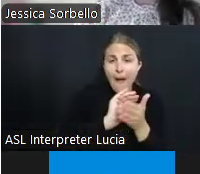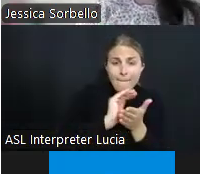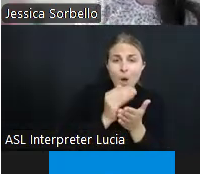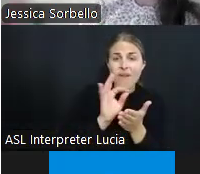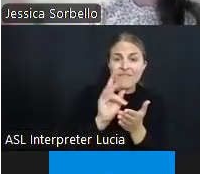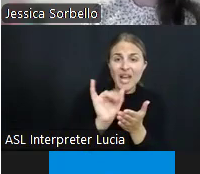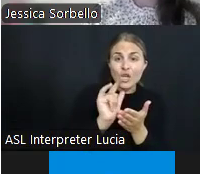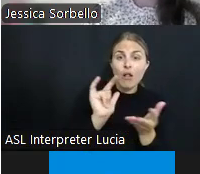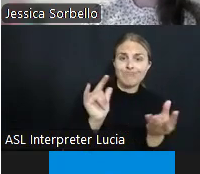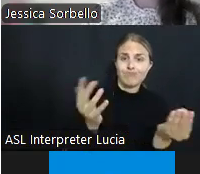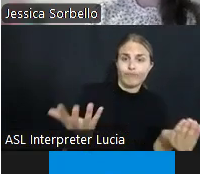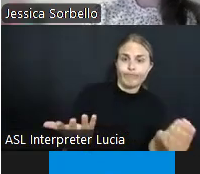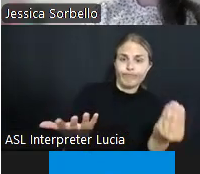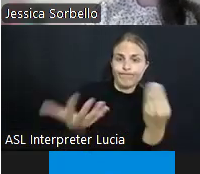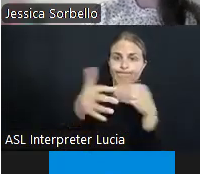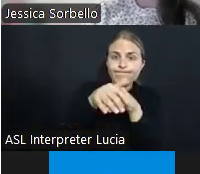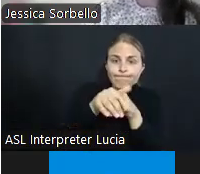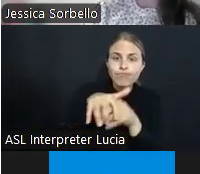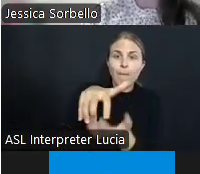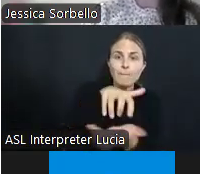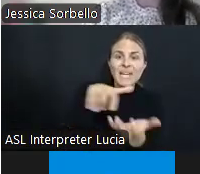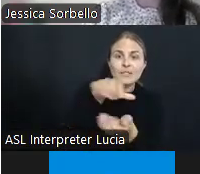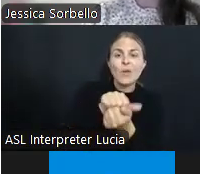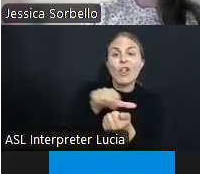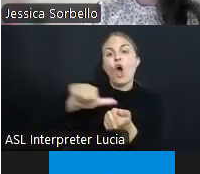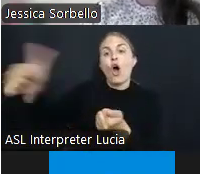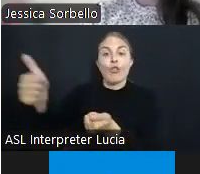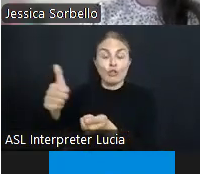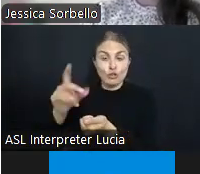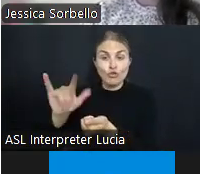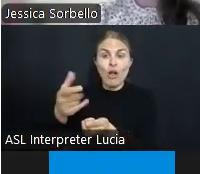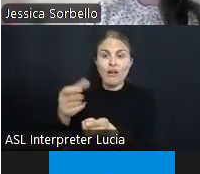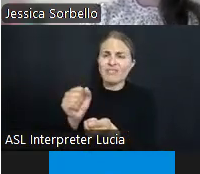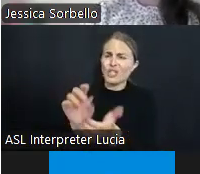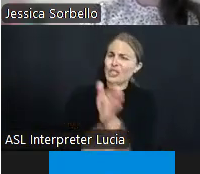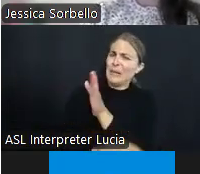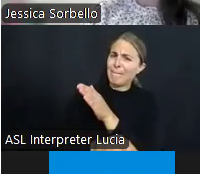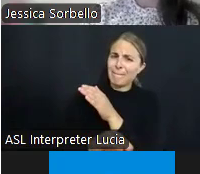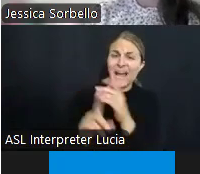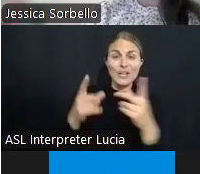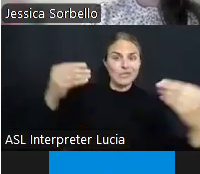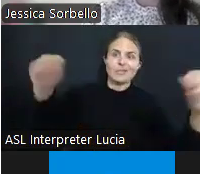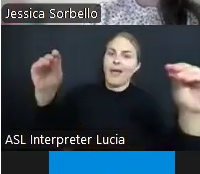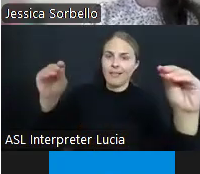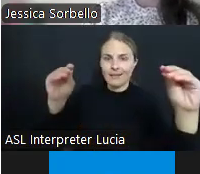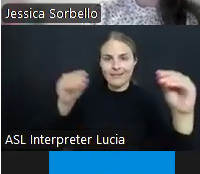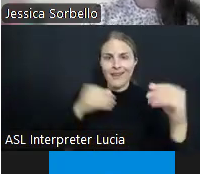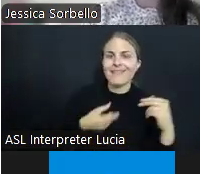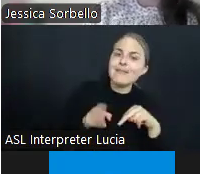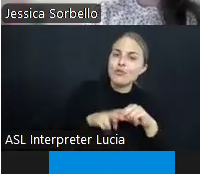incredibly cheap to make. It is increasing the potent I which is increasing the death risk. It is not just heroin